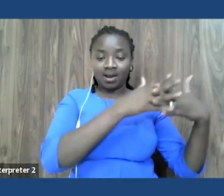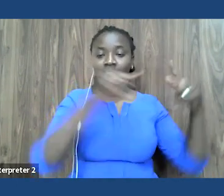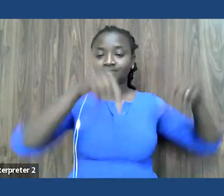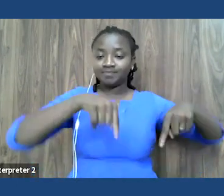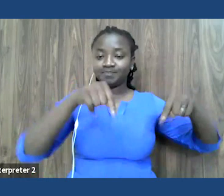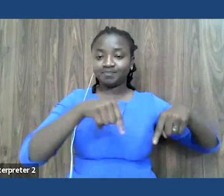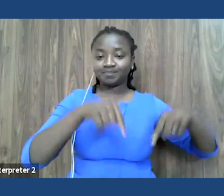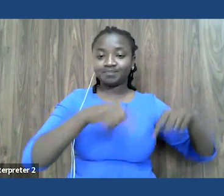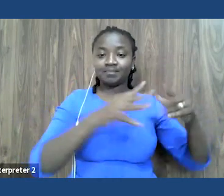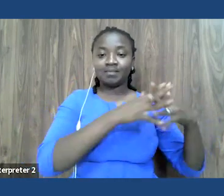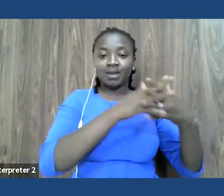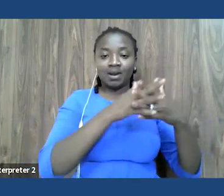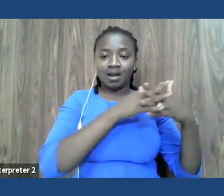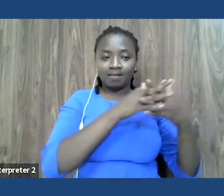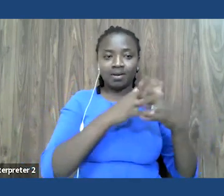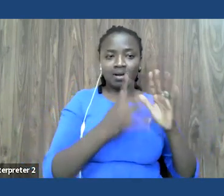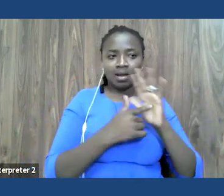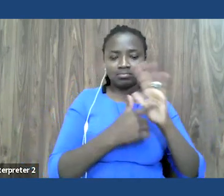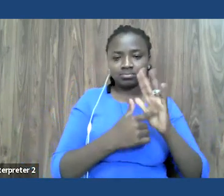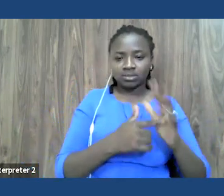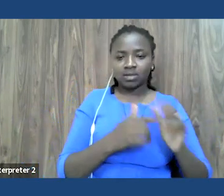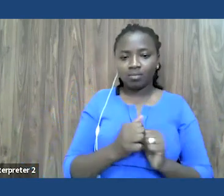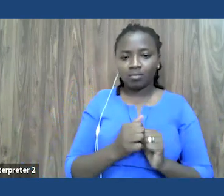ancestry.com, right.